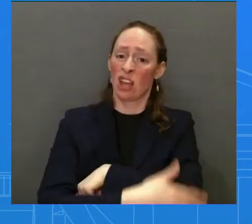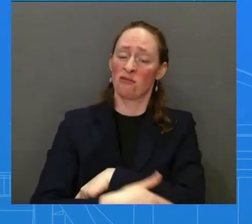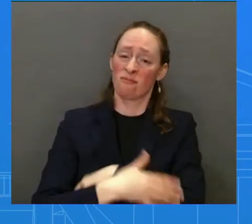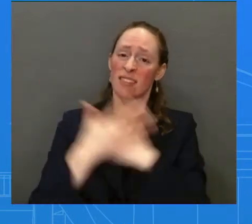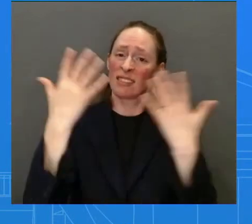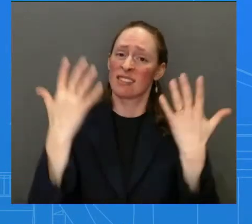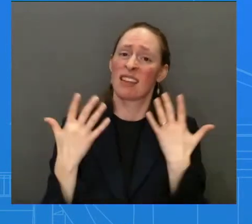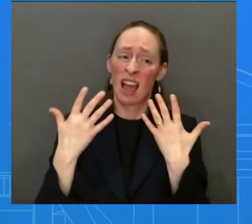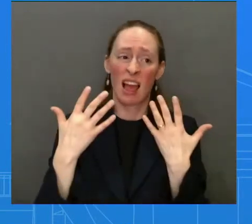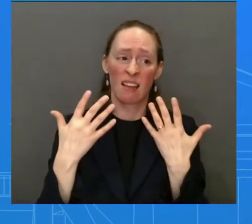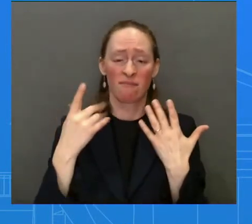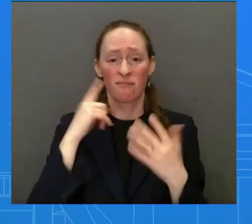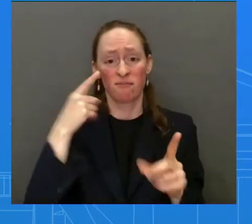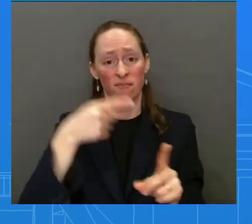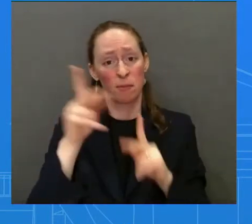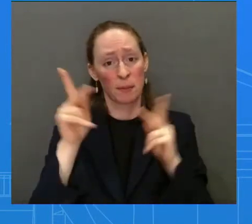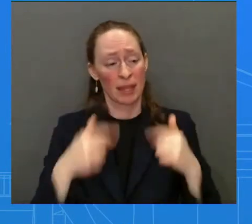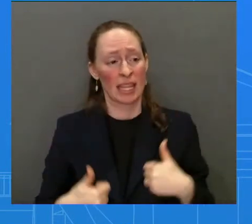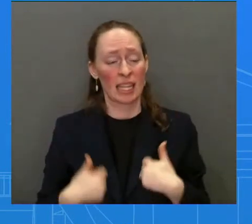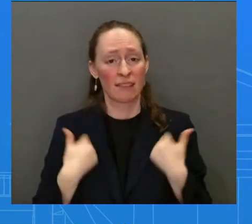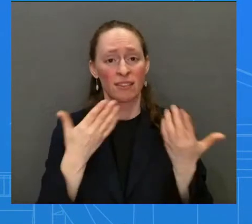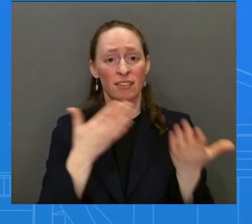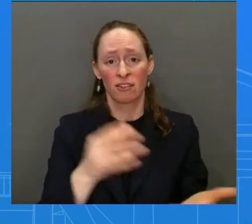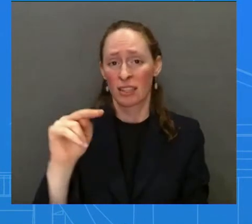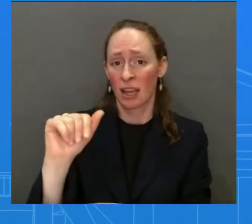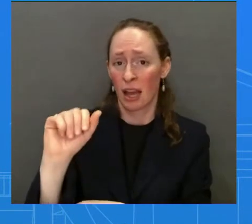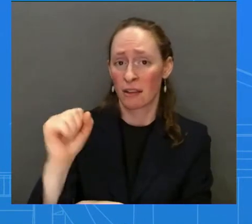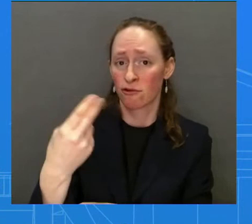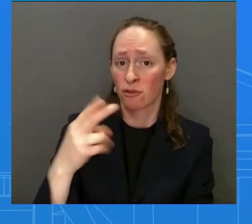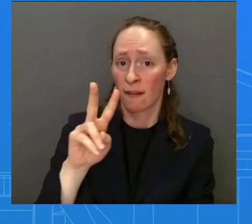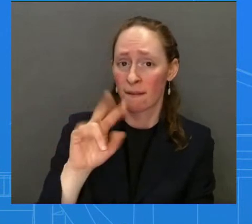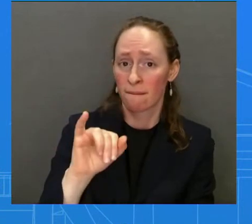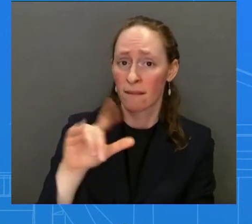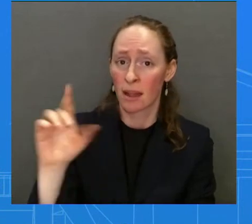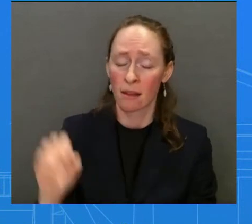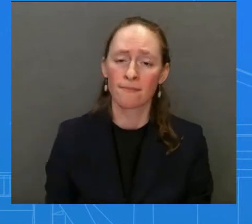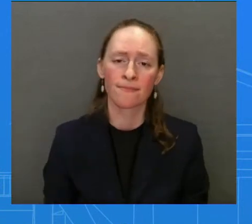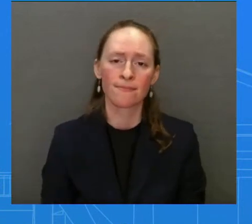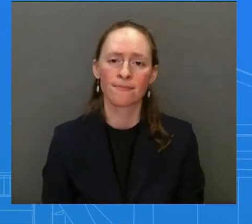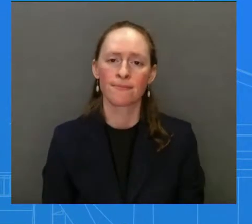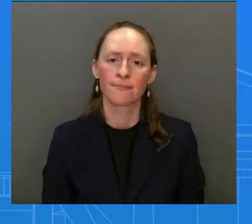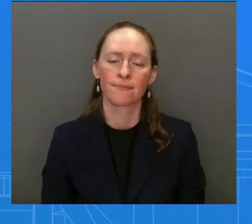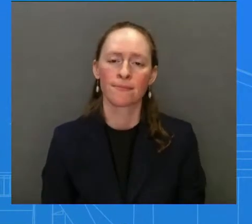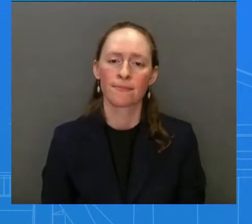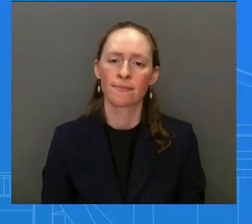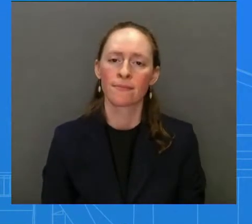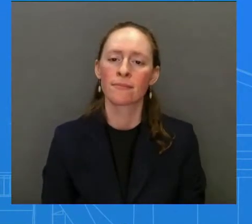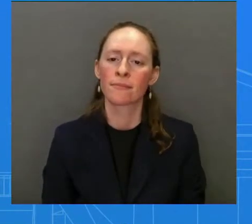The Press: On the President's call for legislation, has he spoken to or will he be speaking to Republicans directly?